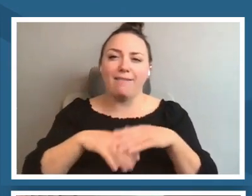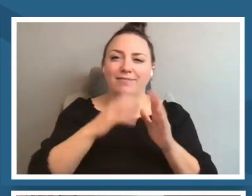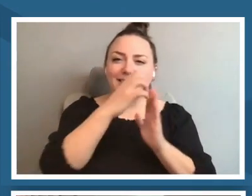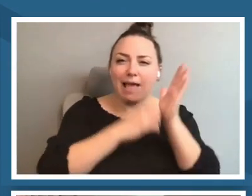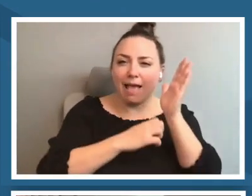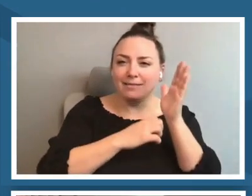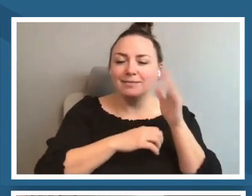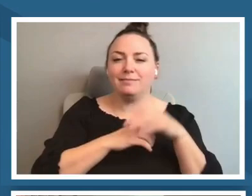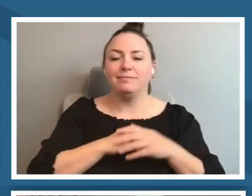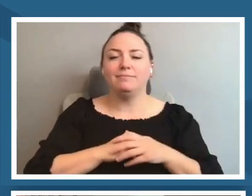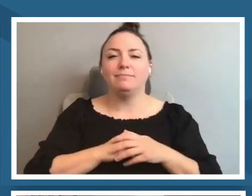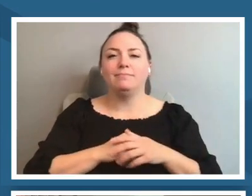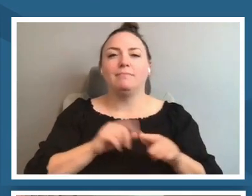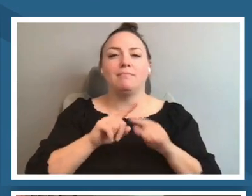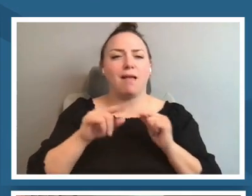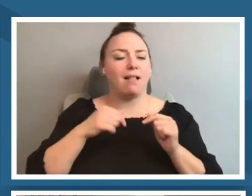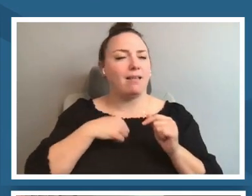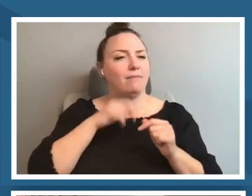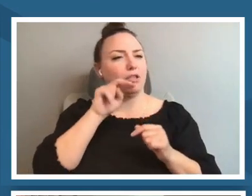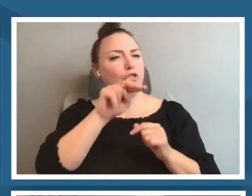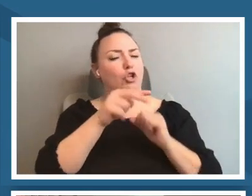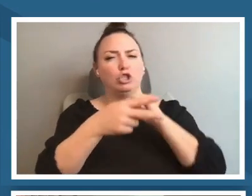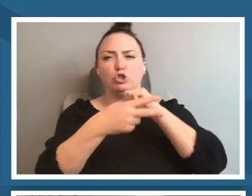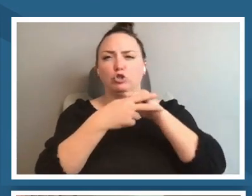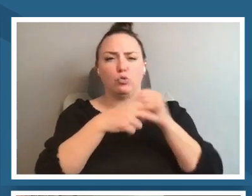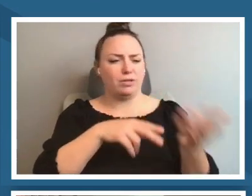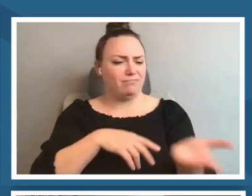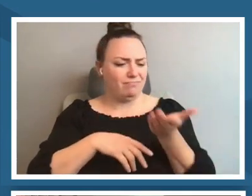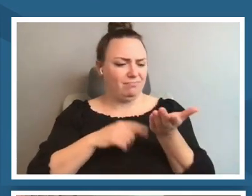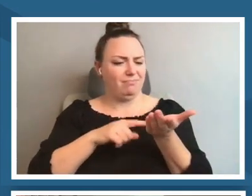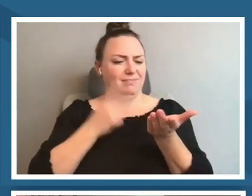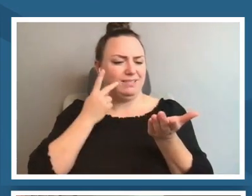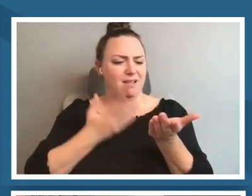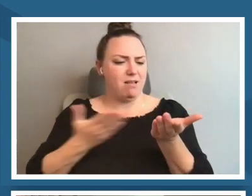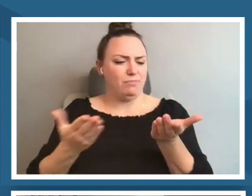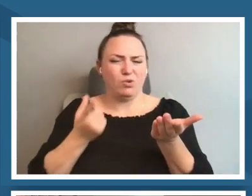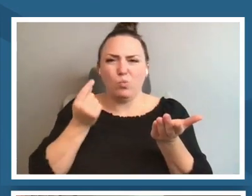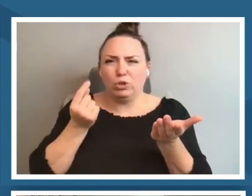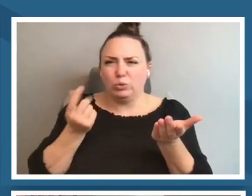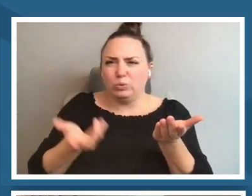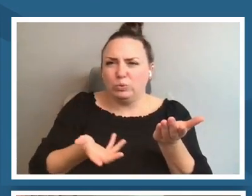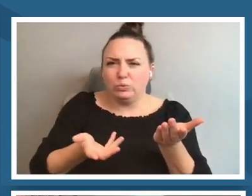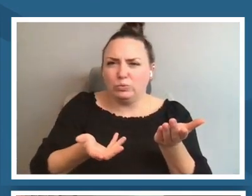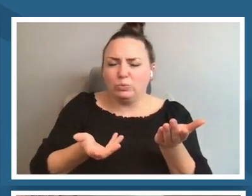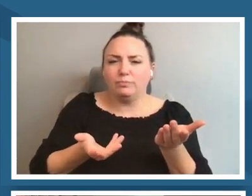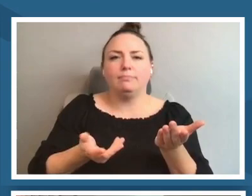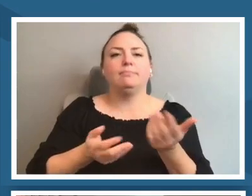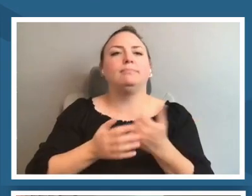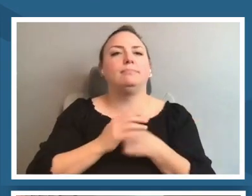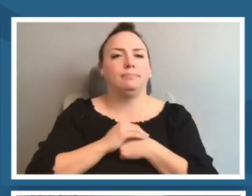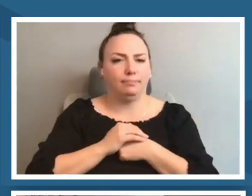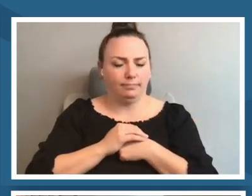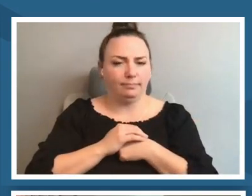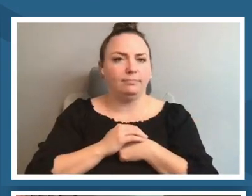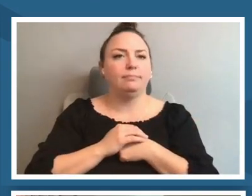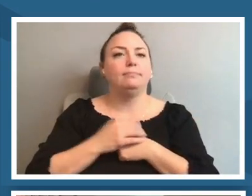object in storage you know what do you do so what we've done is to or what what